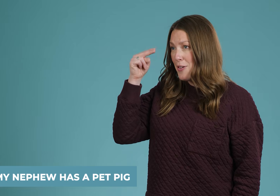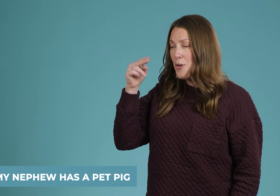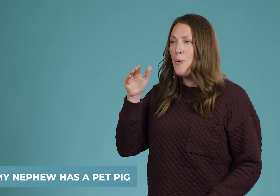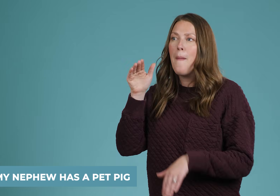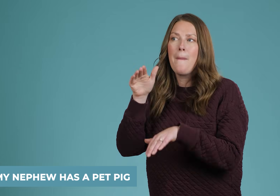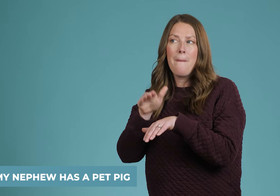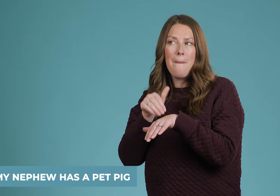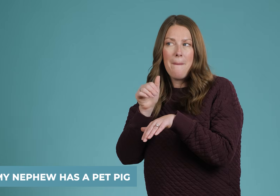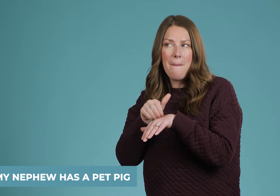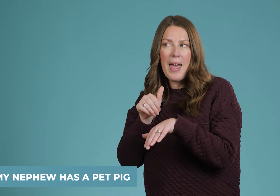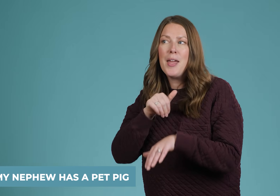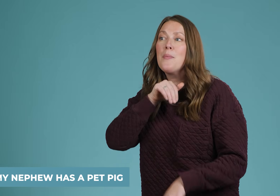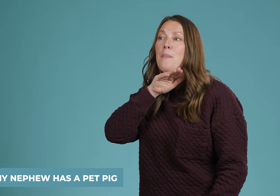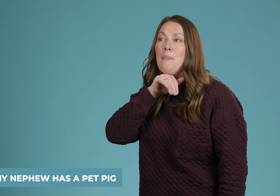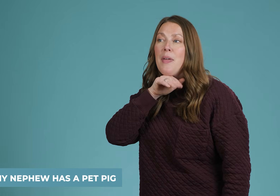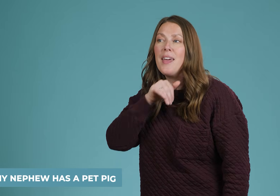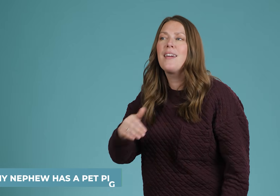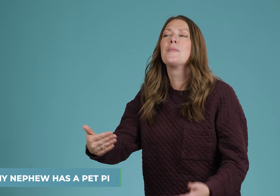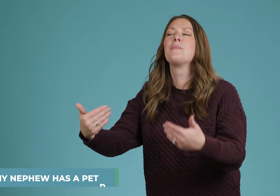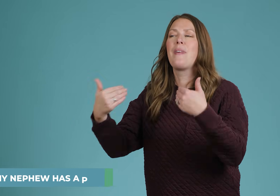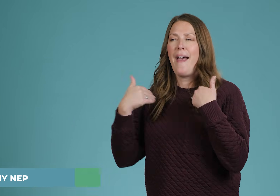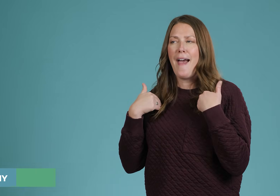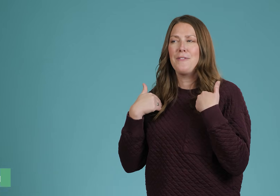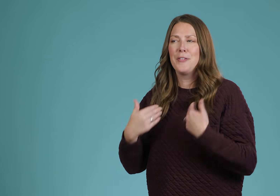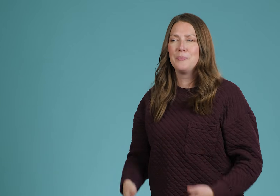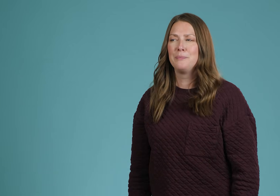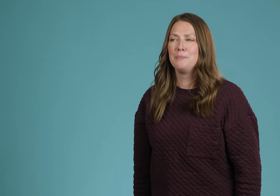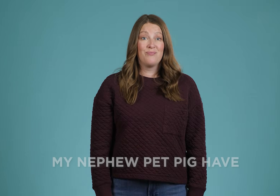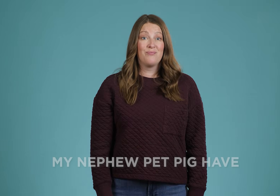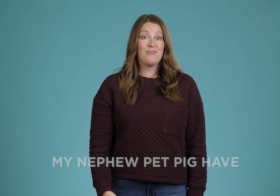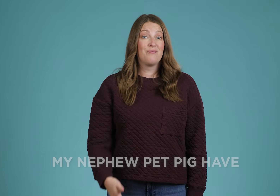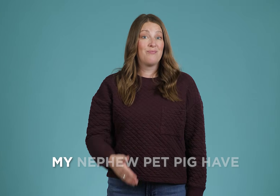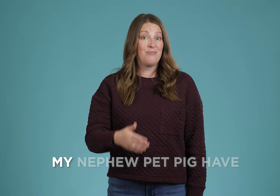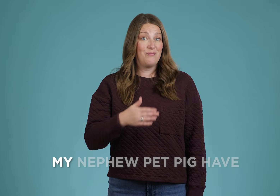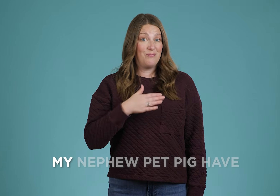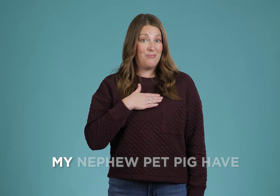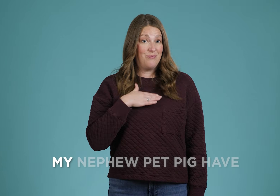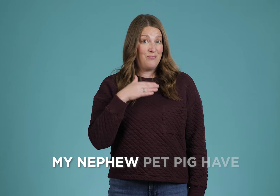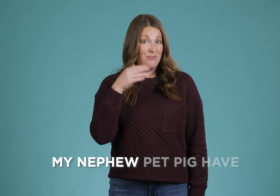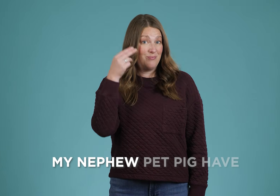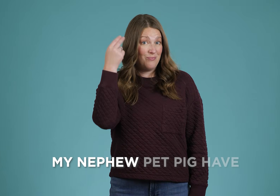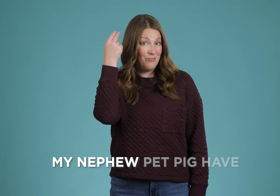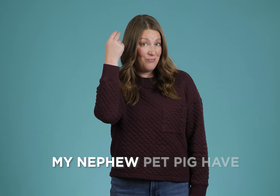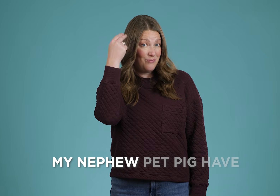nephew pet pig have